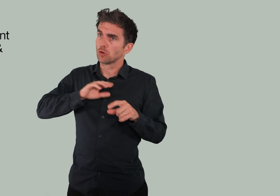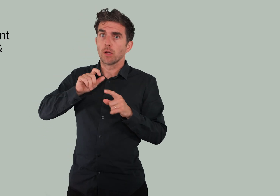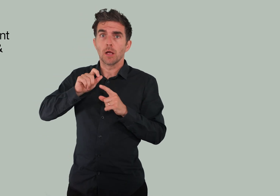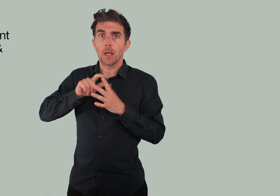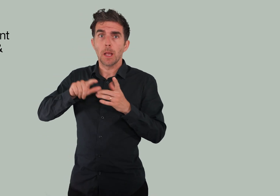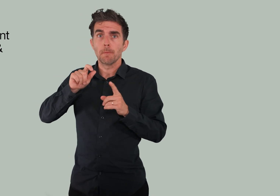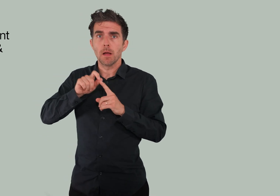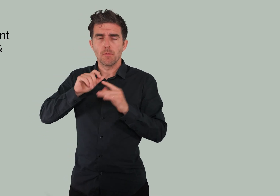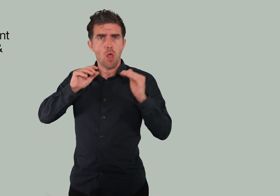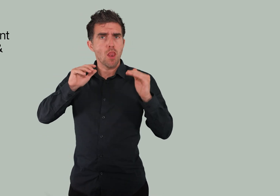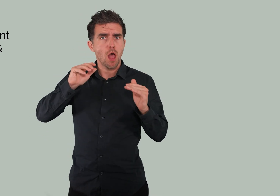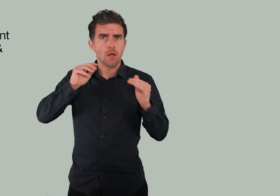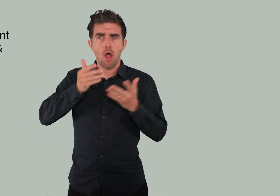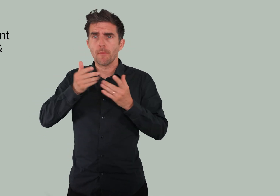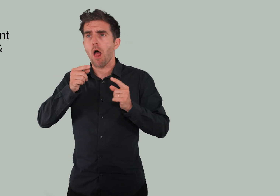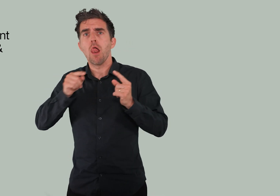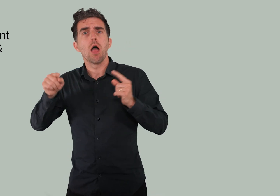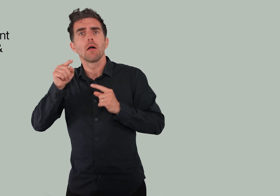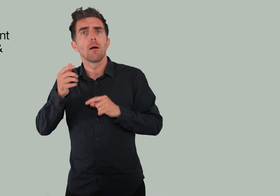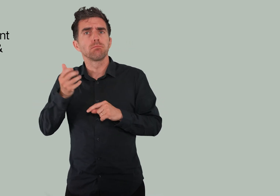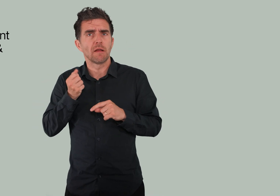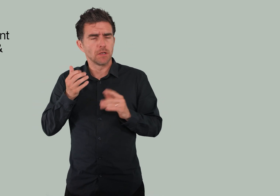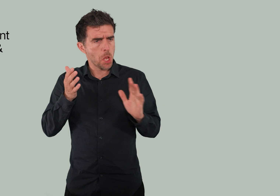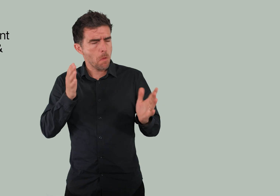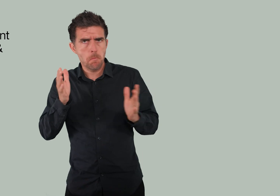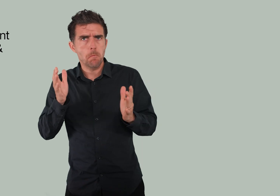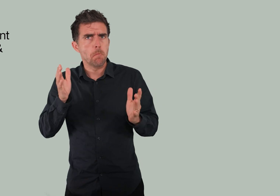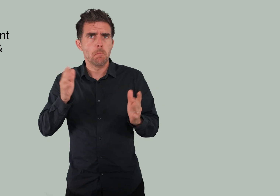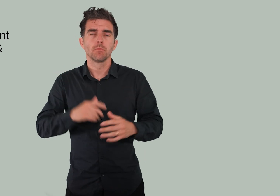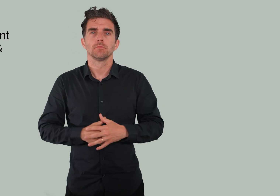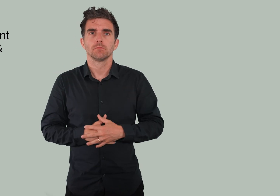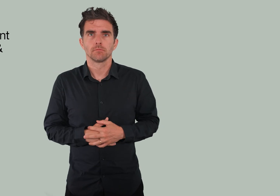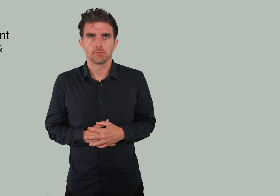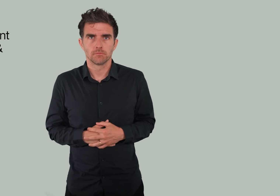with PIP is lower than for other benefit lines.